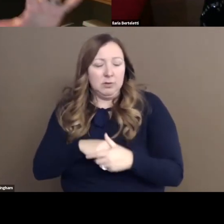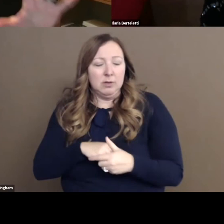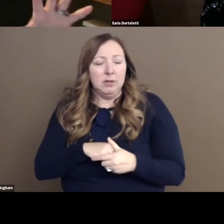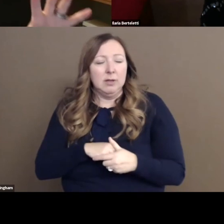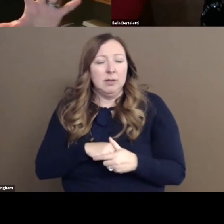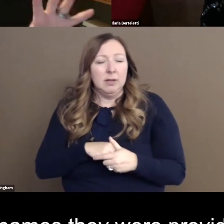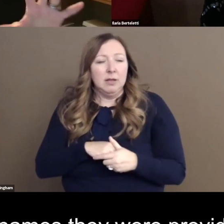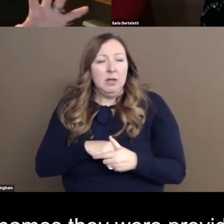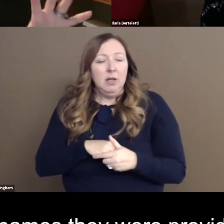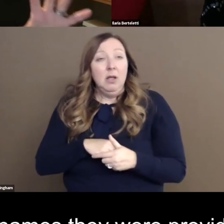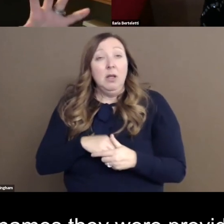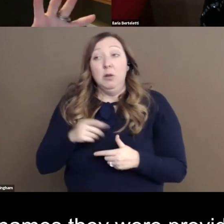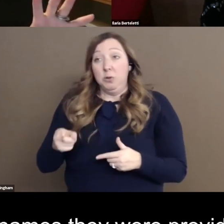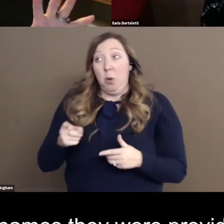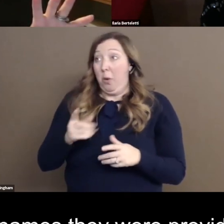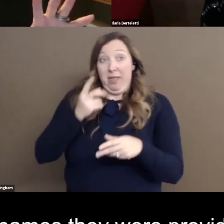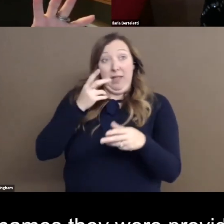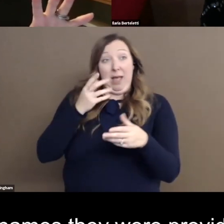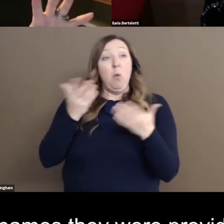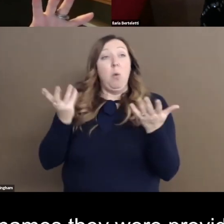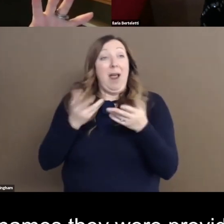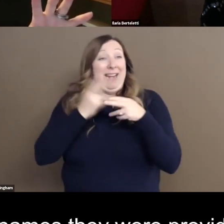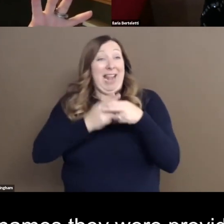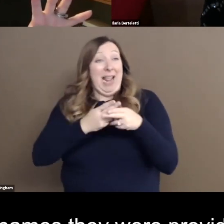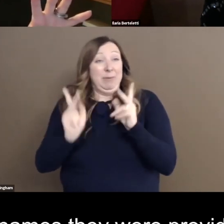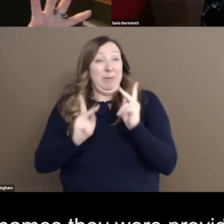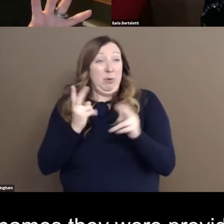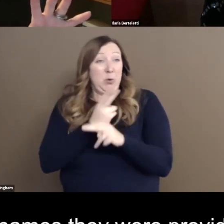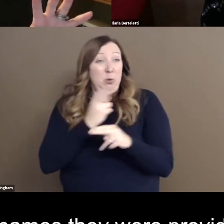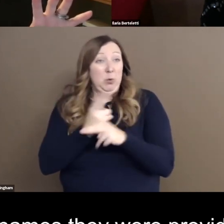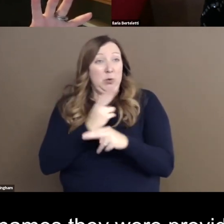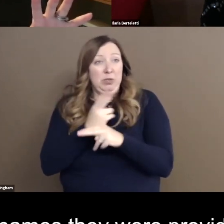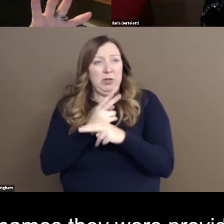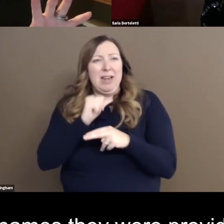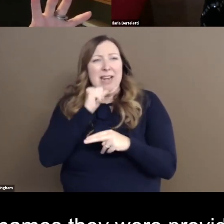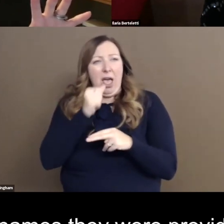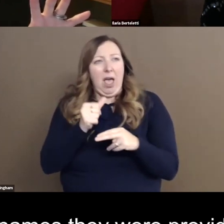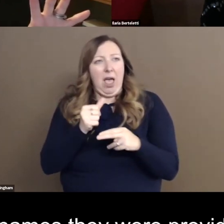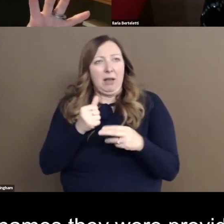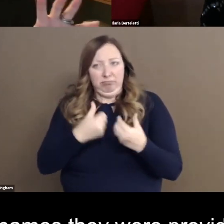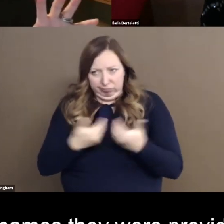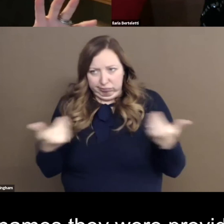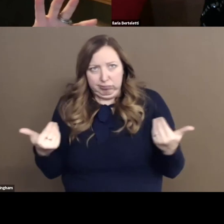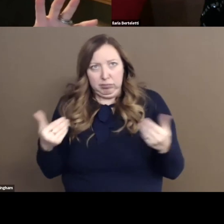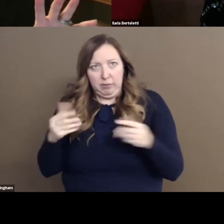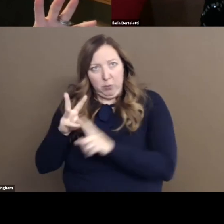providing the names they were providing and uh other groups